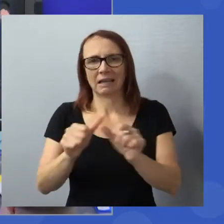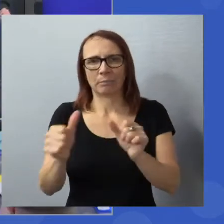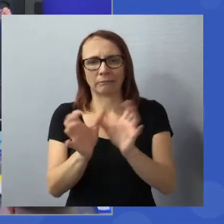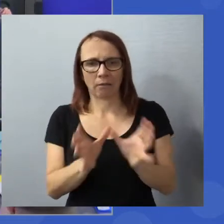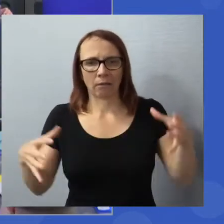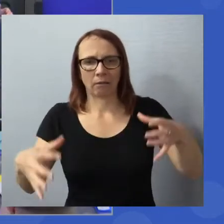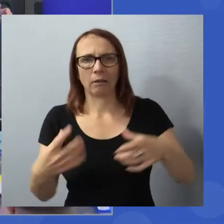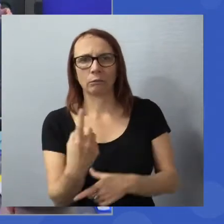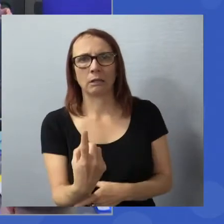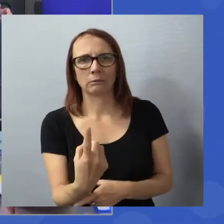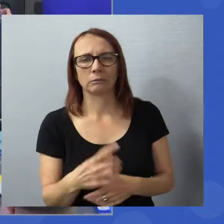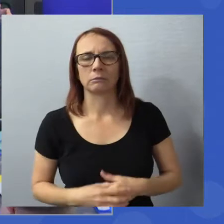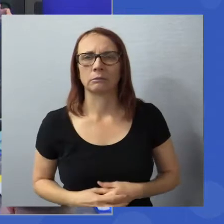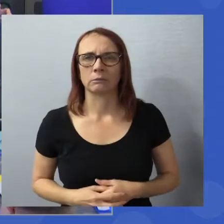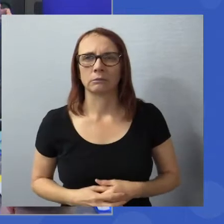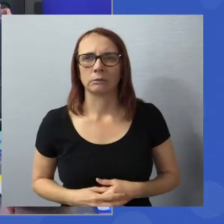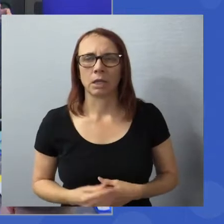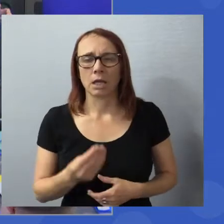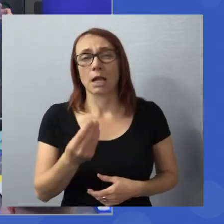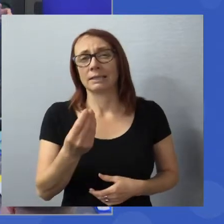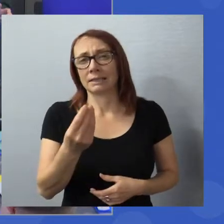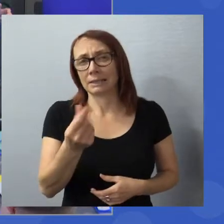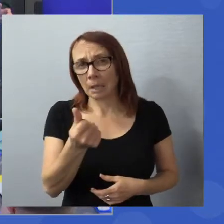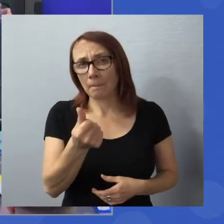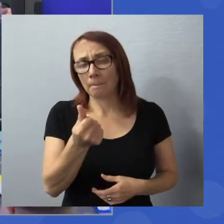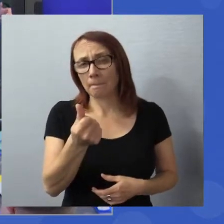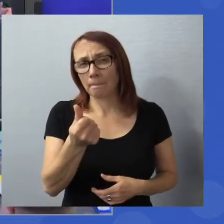and trade-offs is potentially some businesses with Klaus glass product